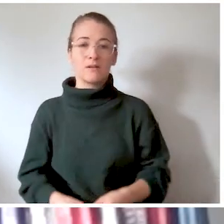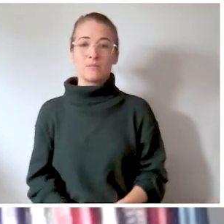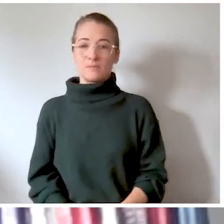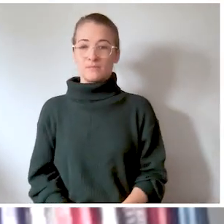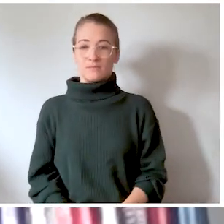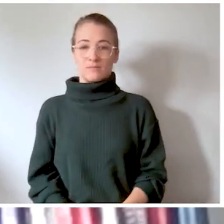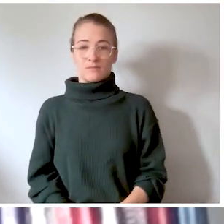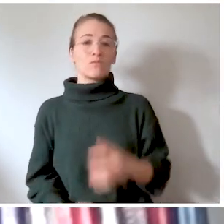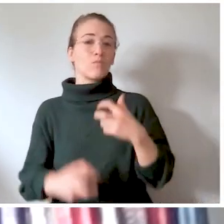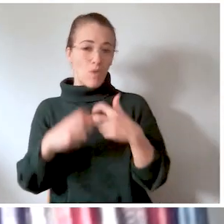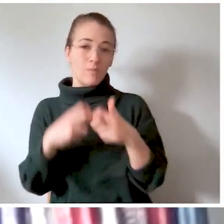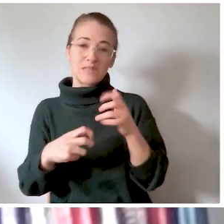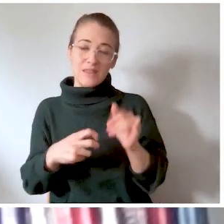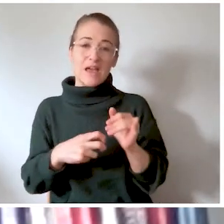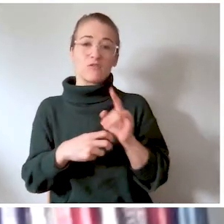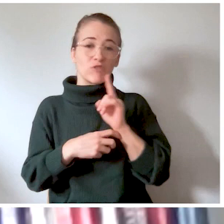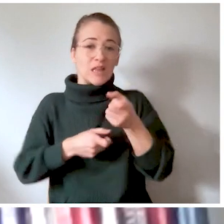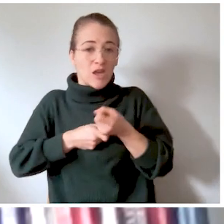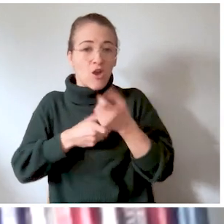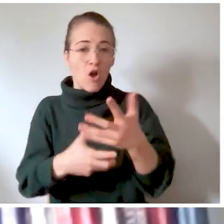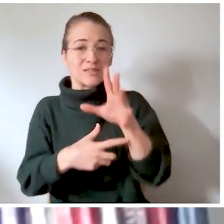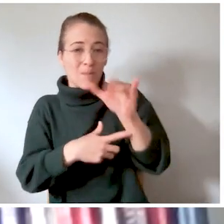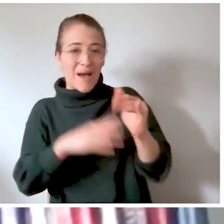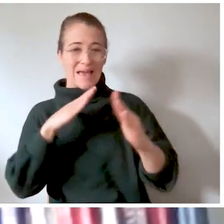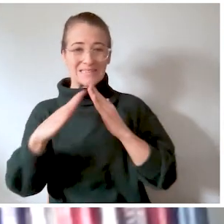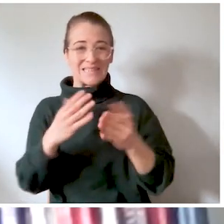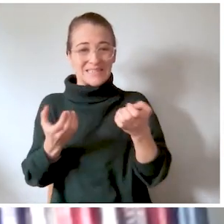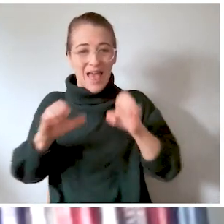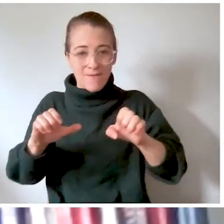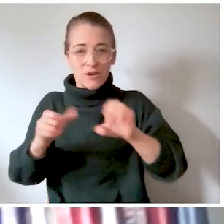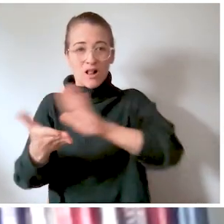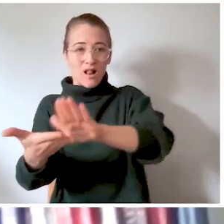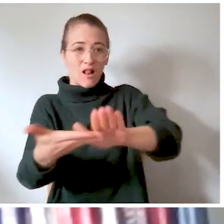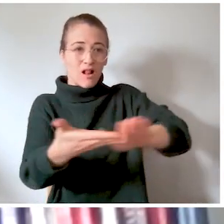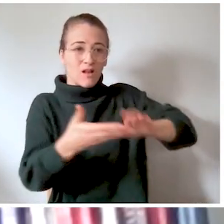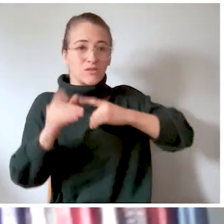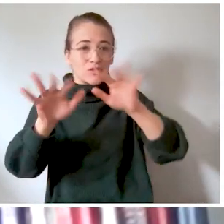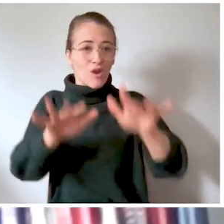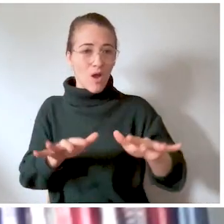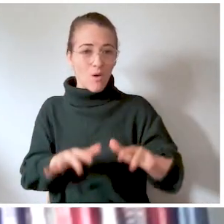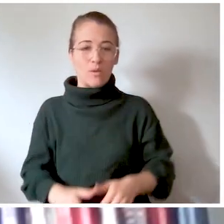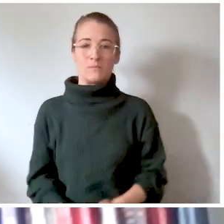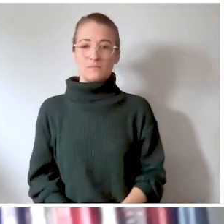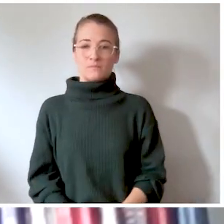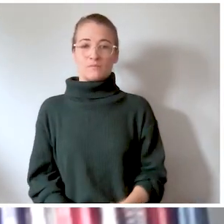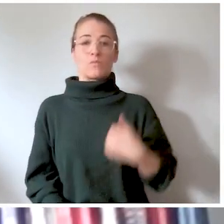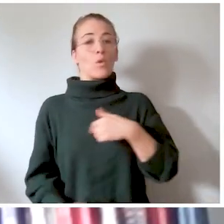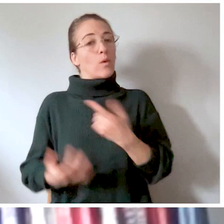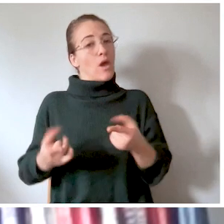So those are problems that are actually caused by the city's effort to remove snow. And then we see, because property owners